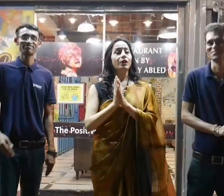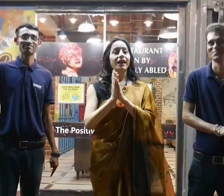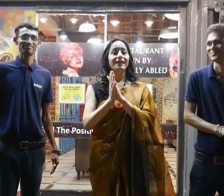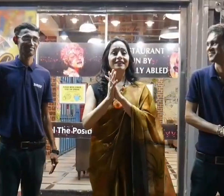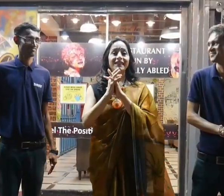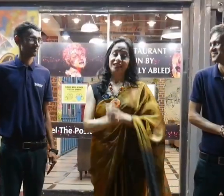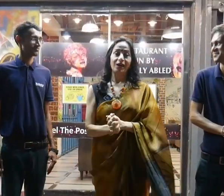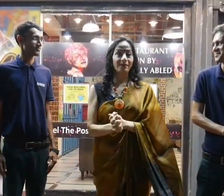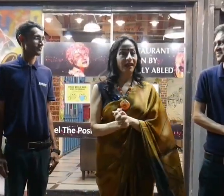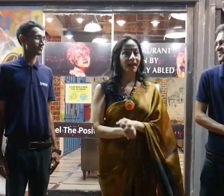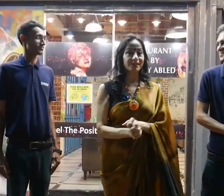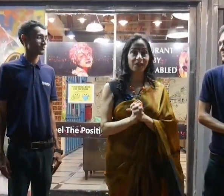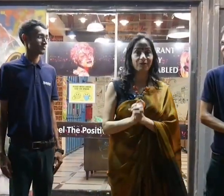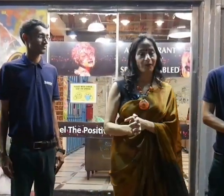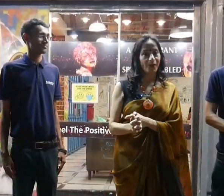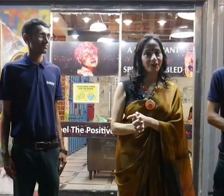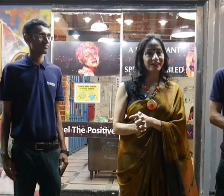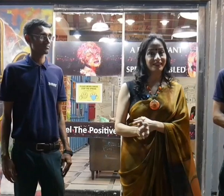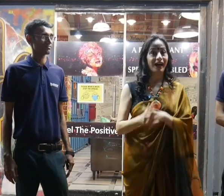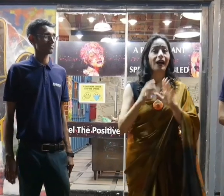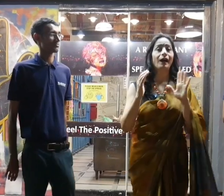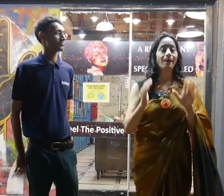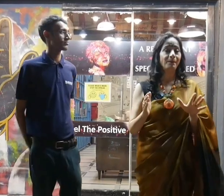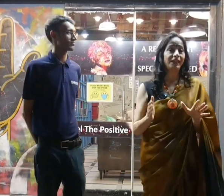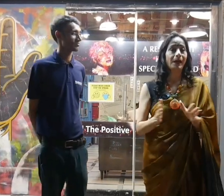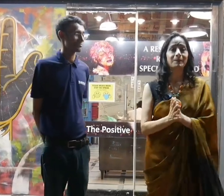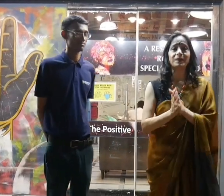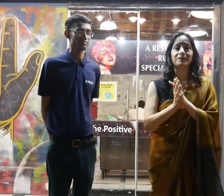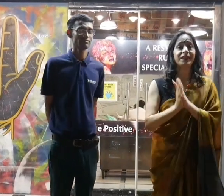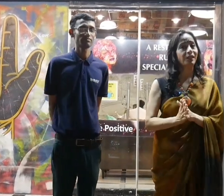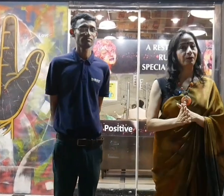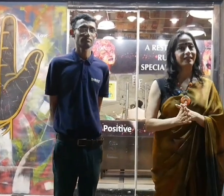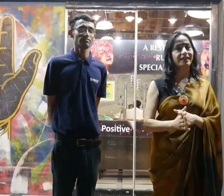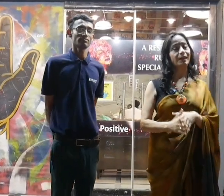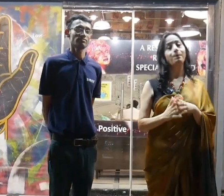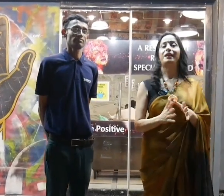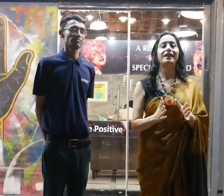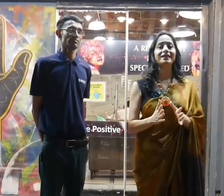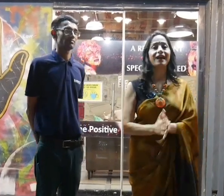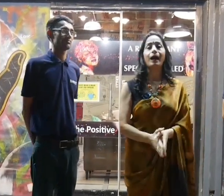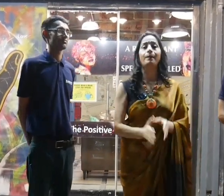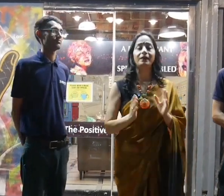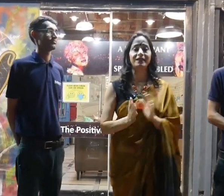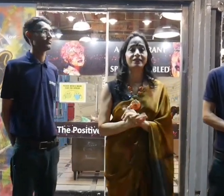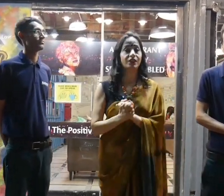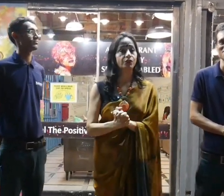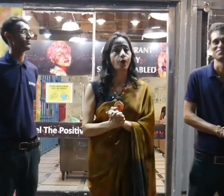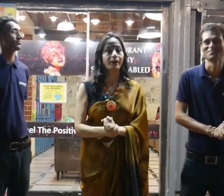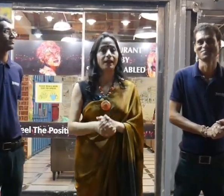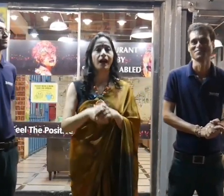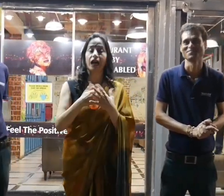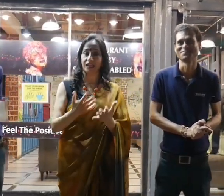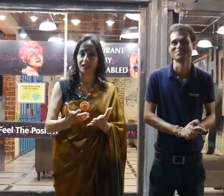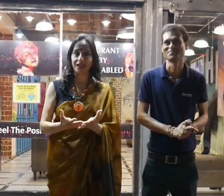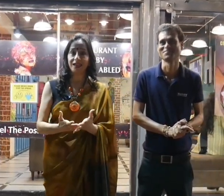so guys this was my today's vlog now I request you all to please visit this restaurant